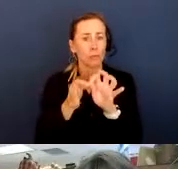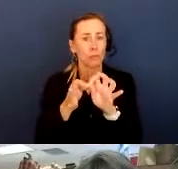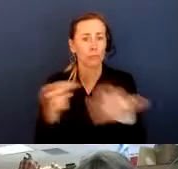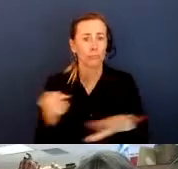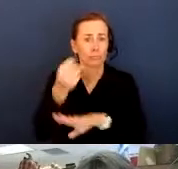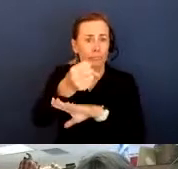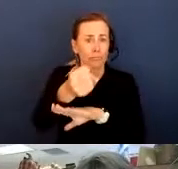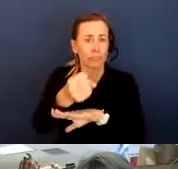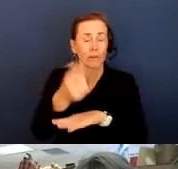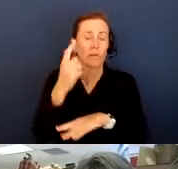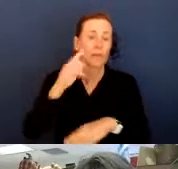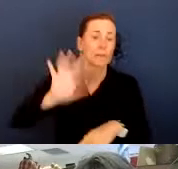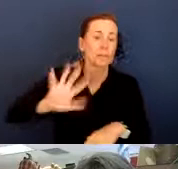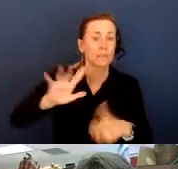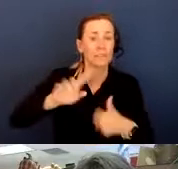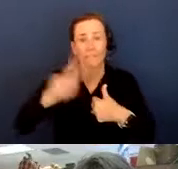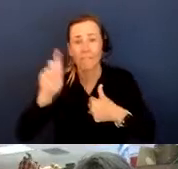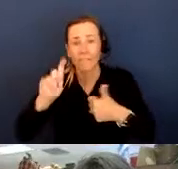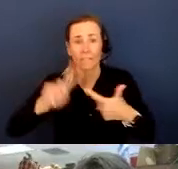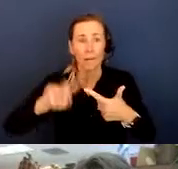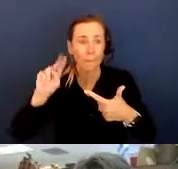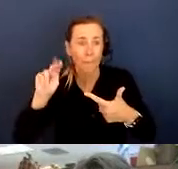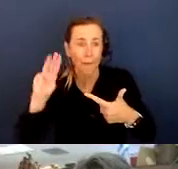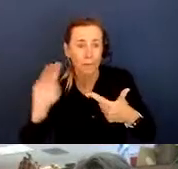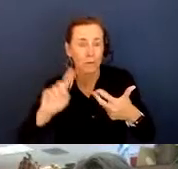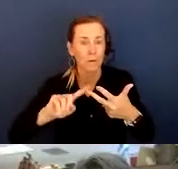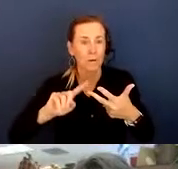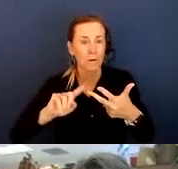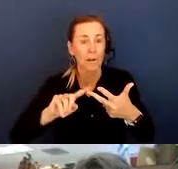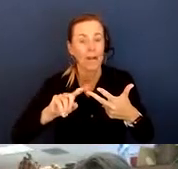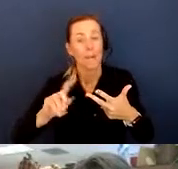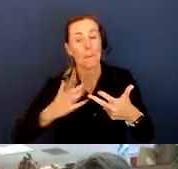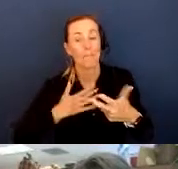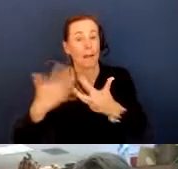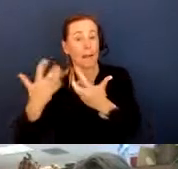Also, I do interpreter scheduling for Tucson, Phoenix, and New Mexico areas.